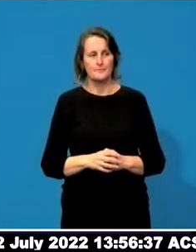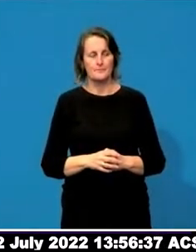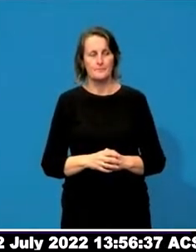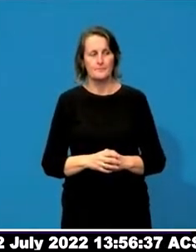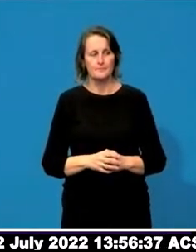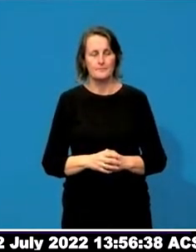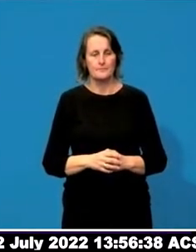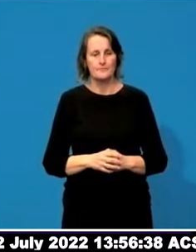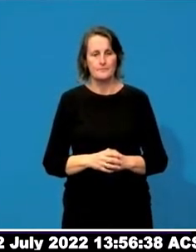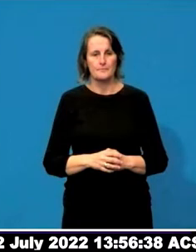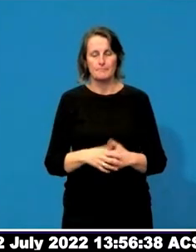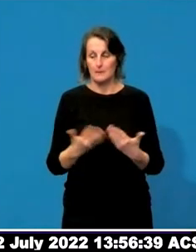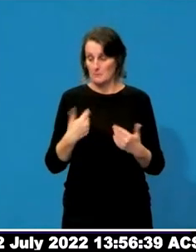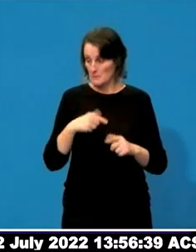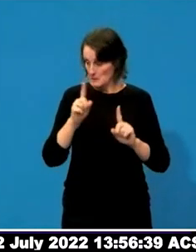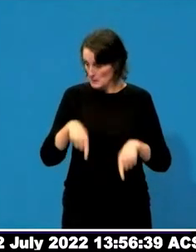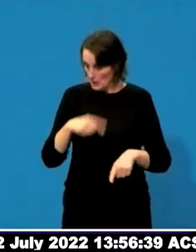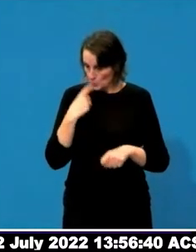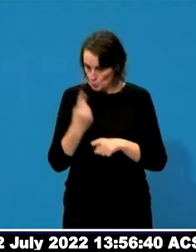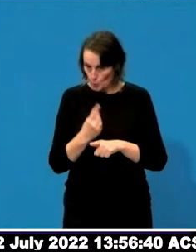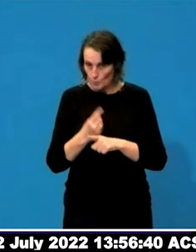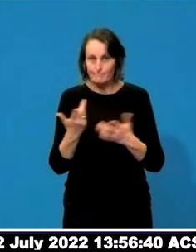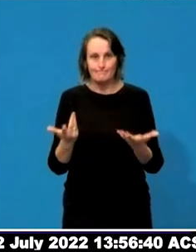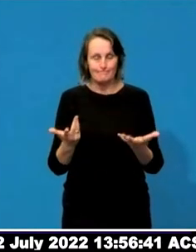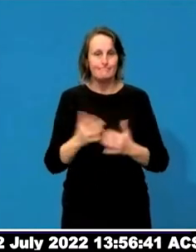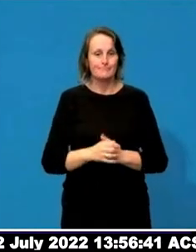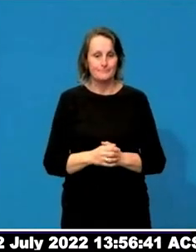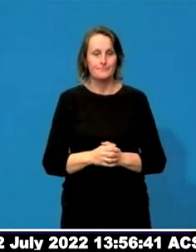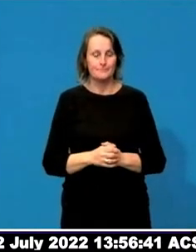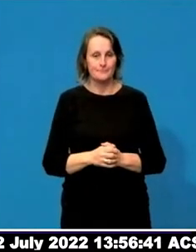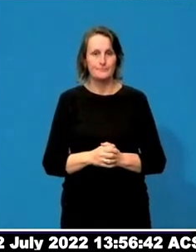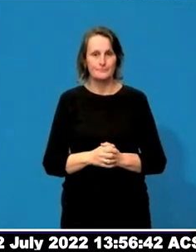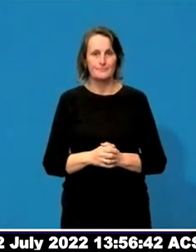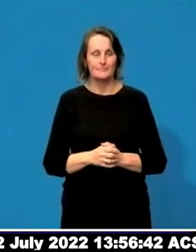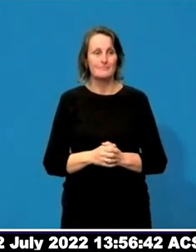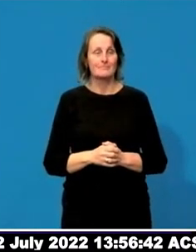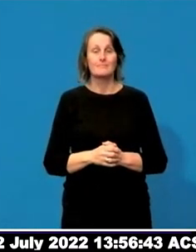Where shall I start? There's a lot of different language groups.